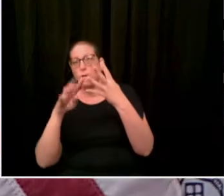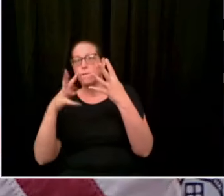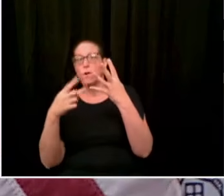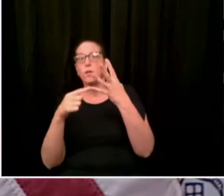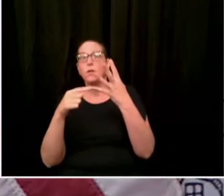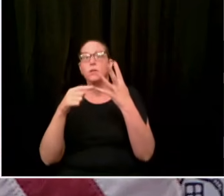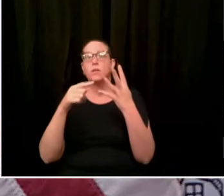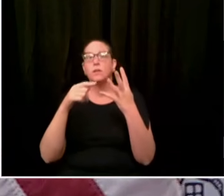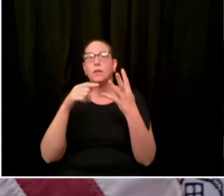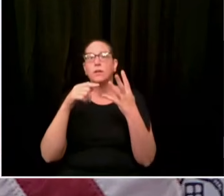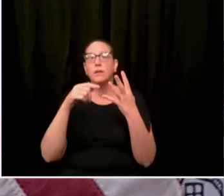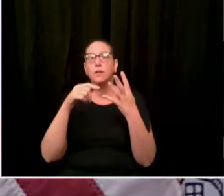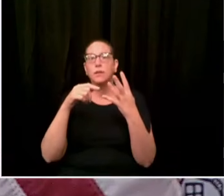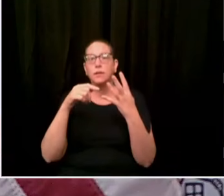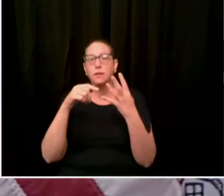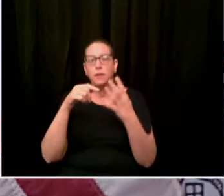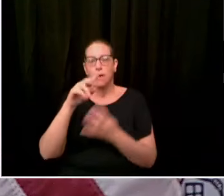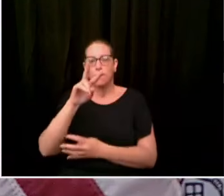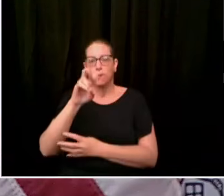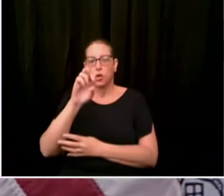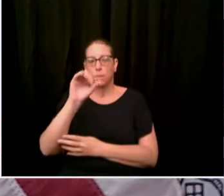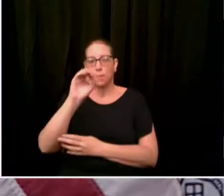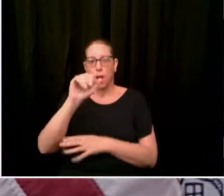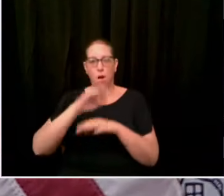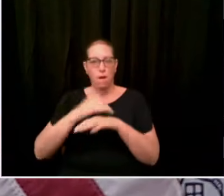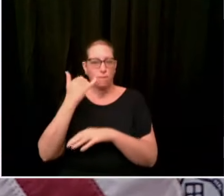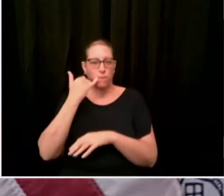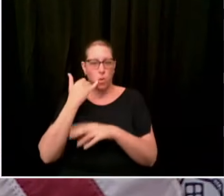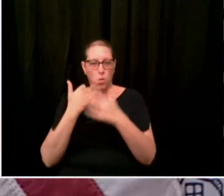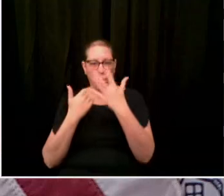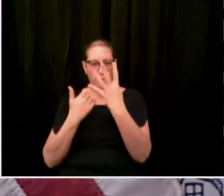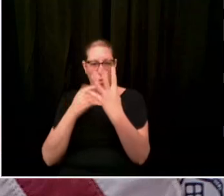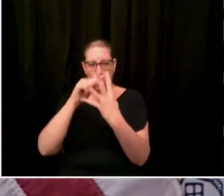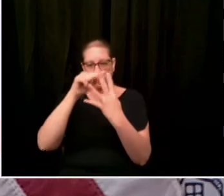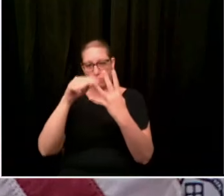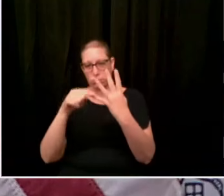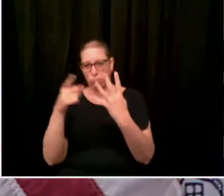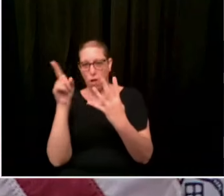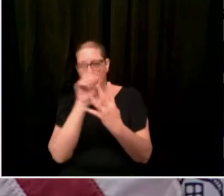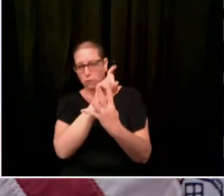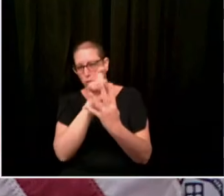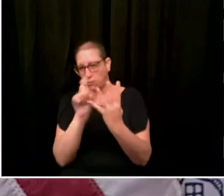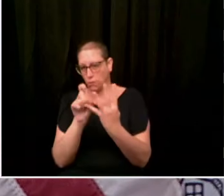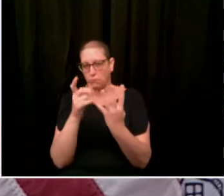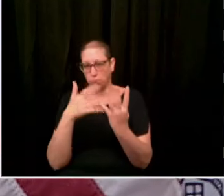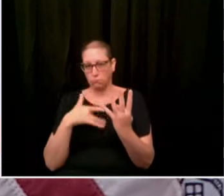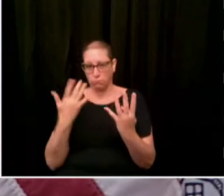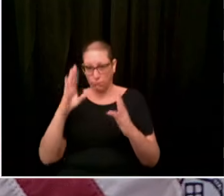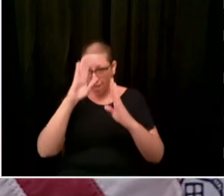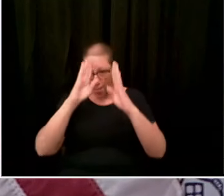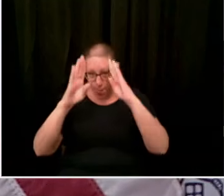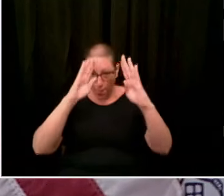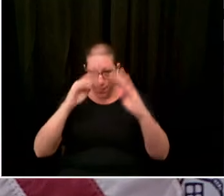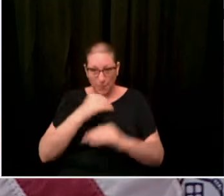DIRECTOR DR. LONG AND DR. VARMA ON THE PHONE. I WILL START WITH